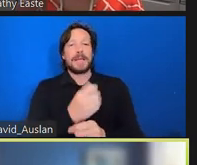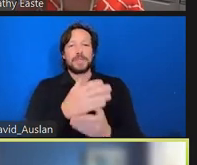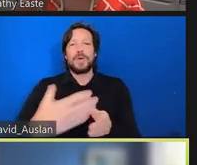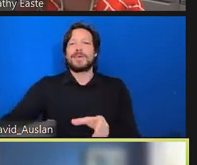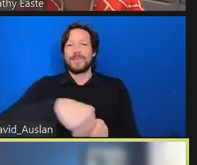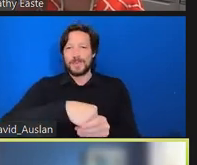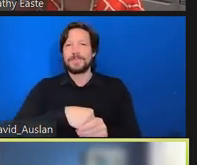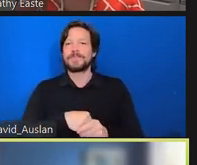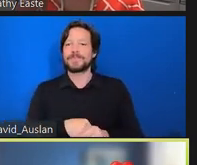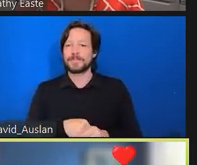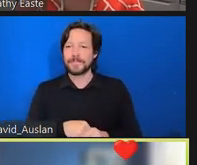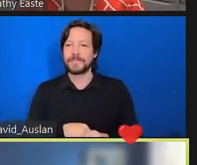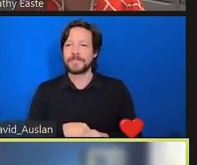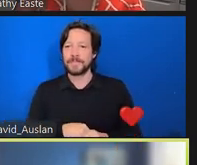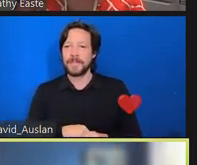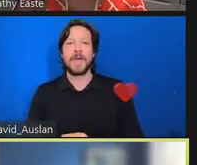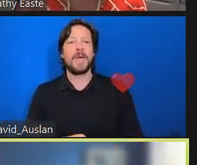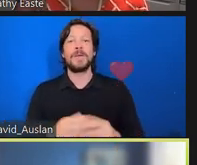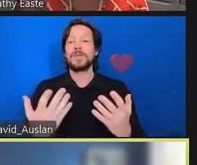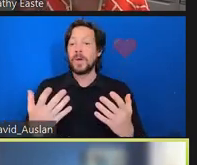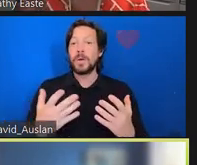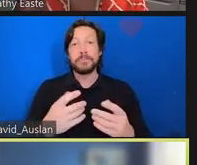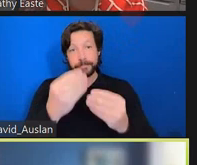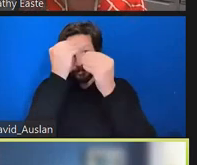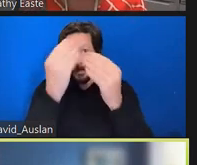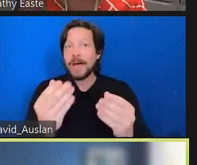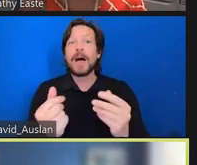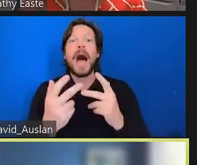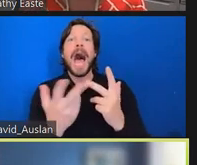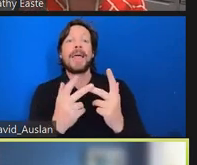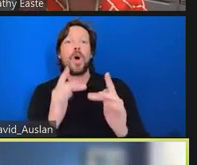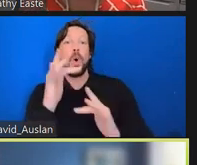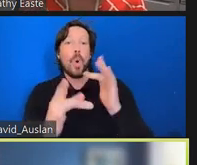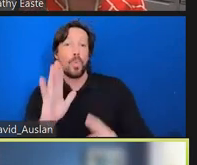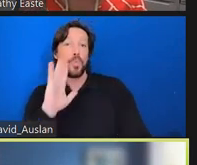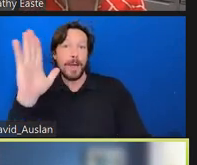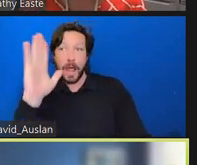Just a quick shout out that we have another webinar coming up very soon, which is called